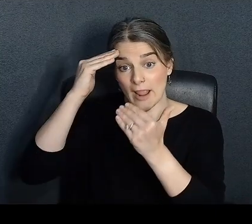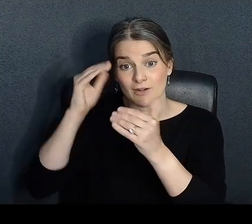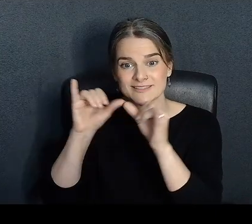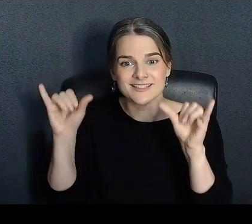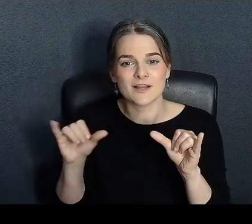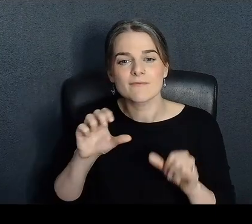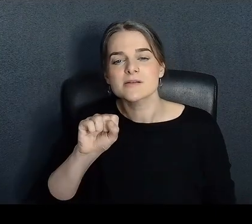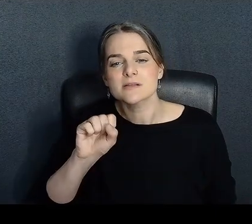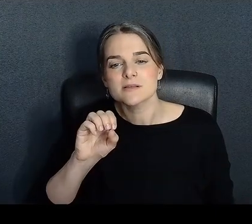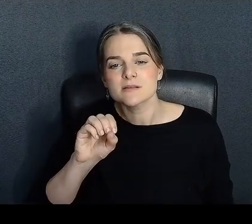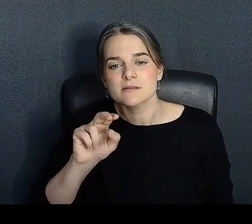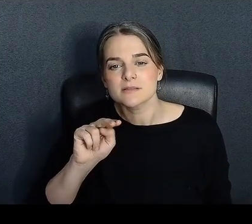This is a receiver.